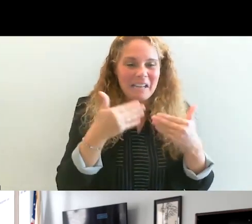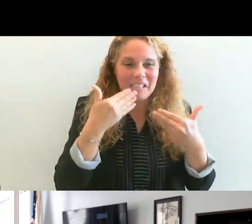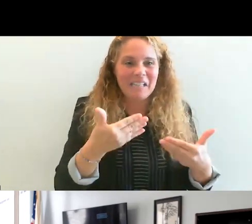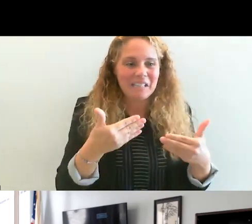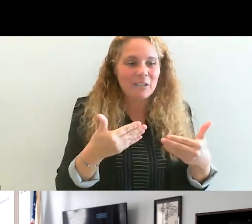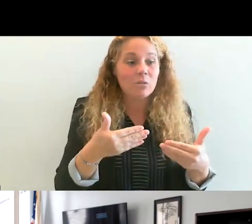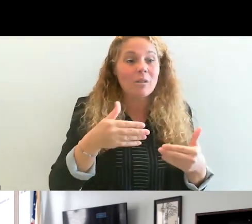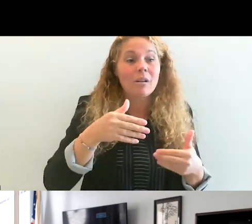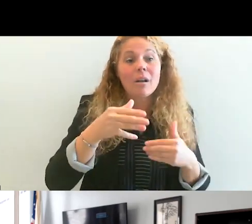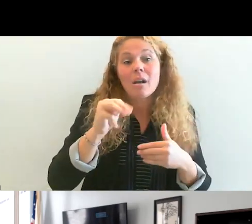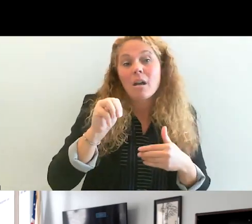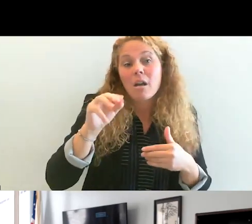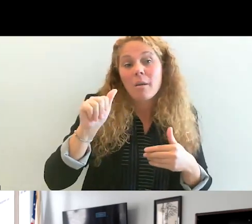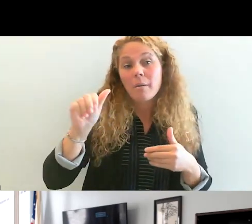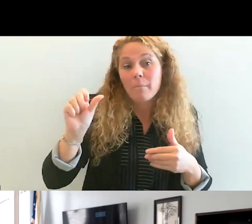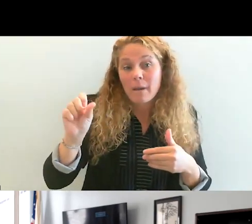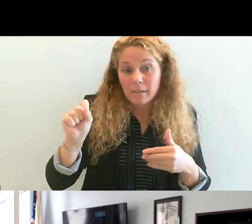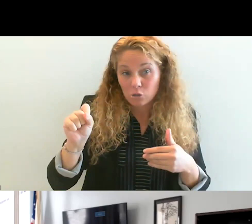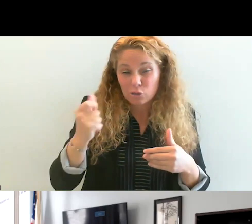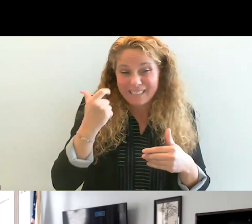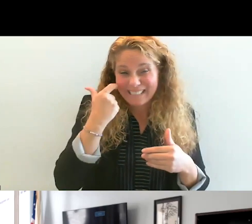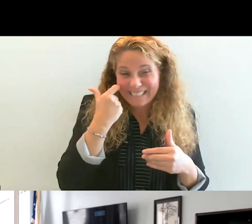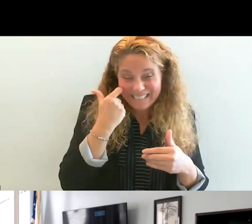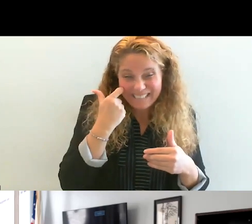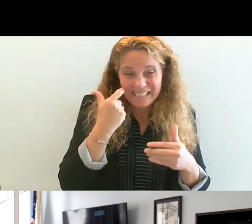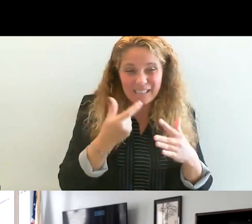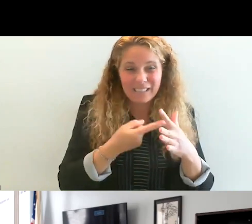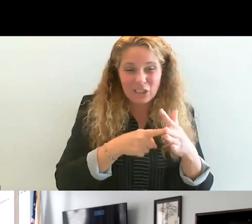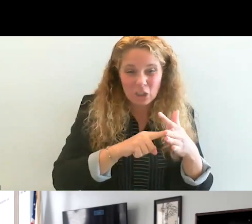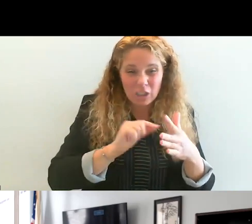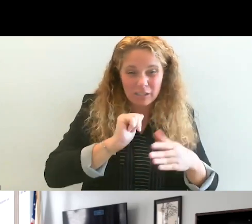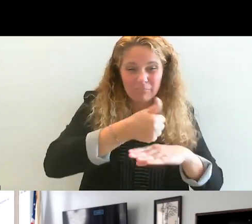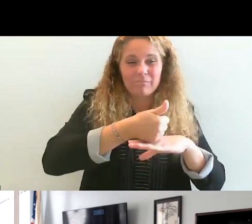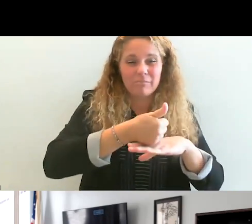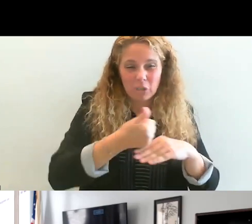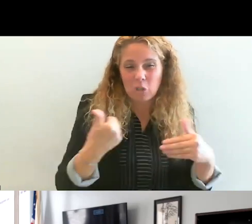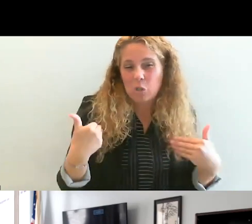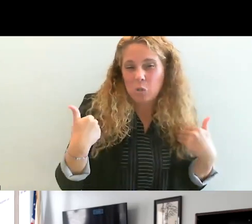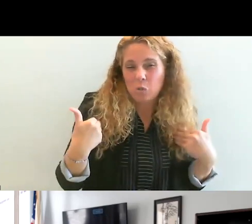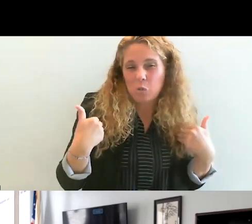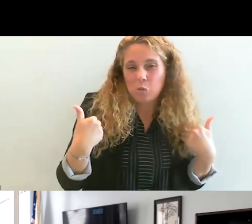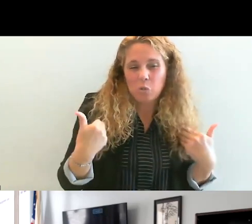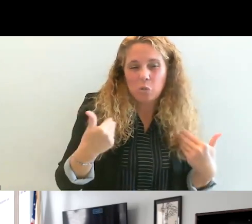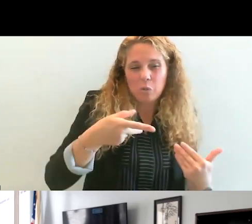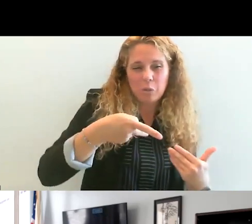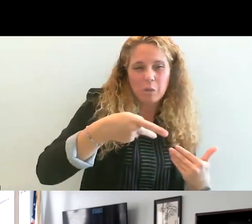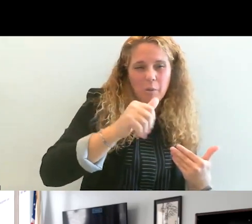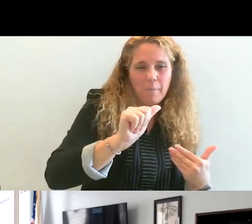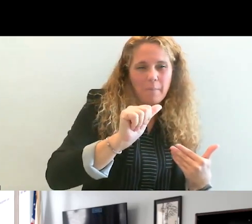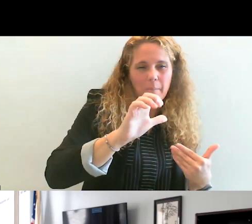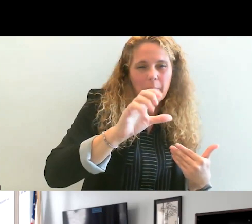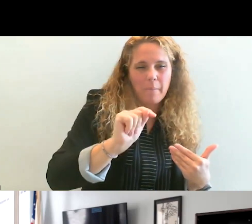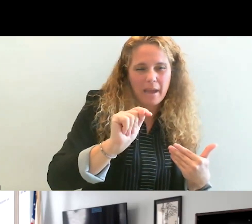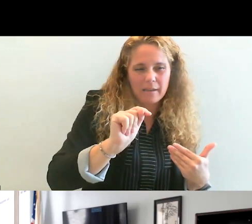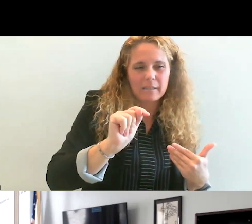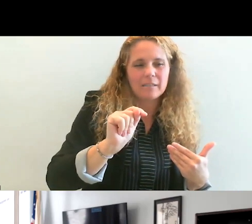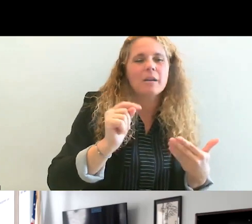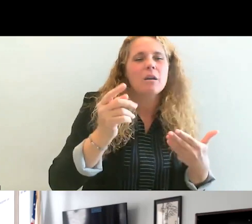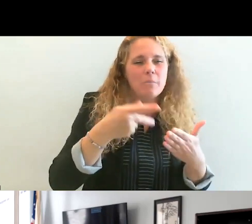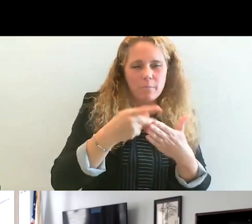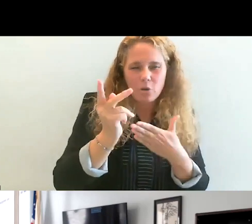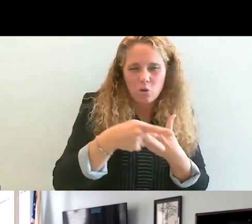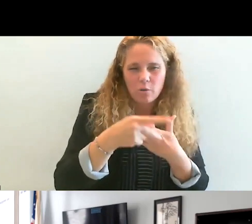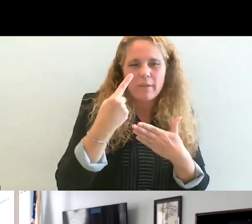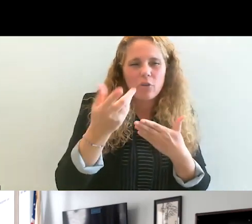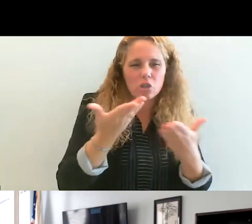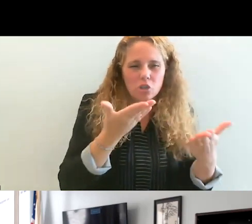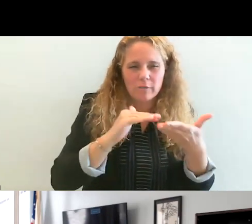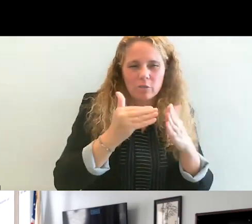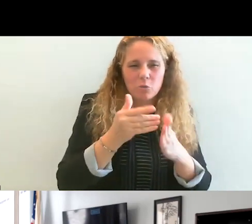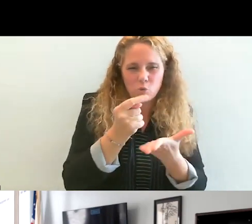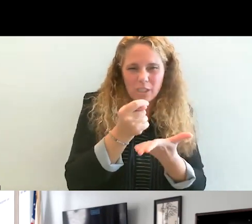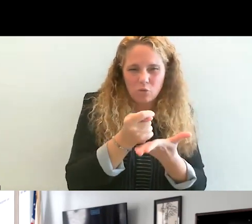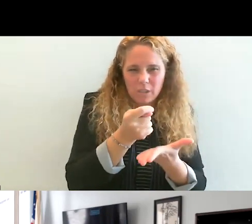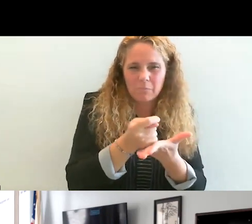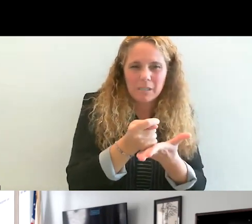MASSACHUSETTS JUST BEGAN IMPLEMENTED A YOUTH PACT SERVICE.